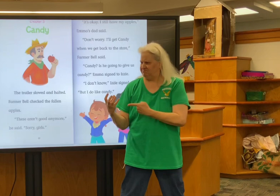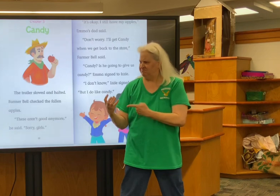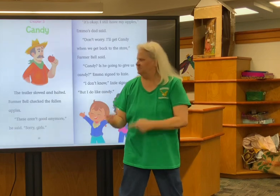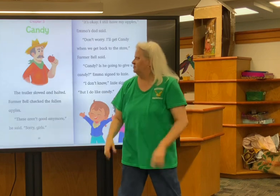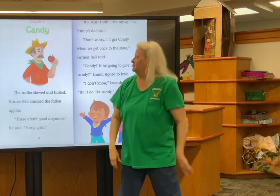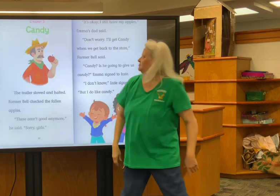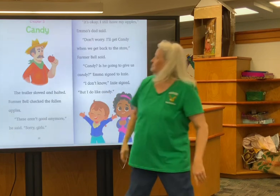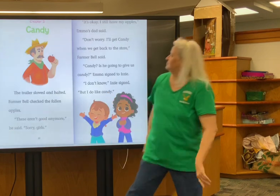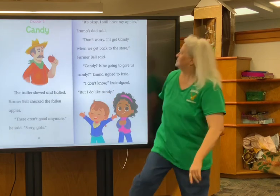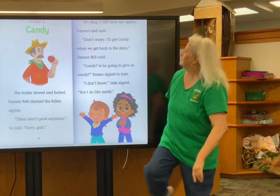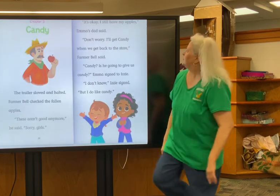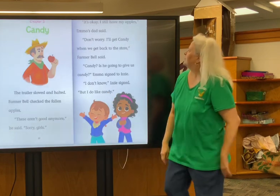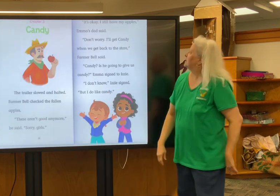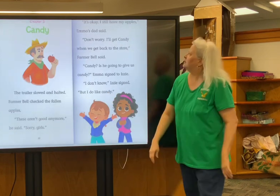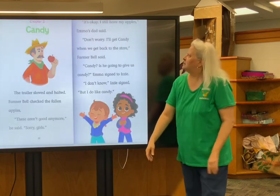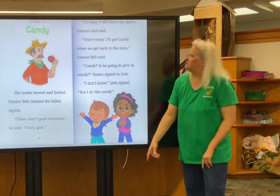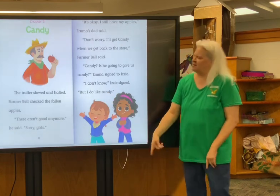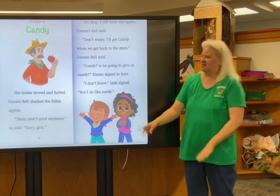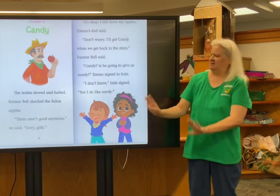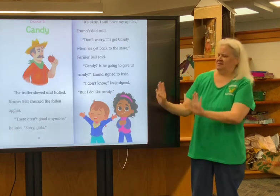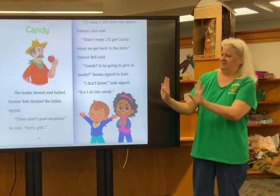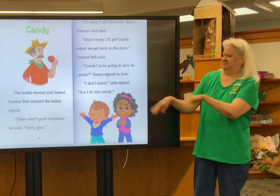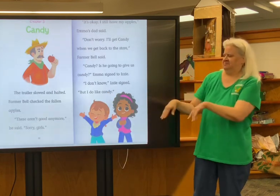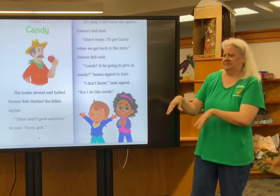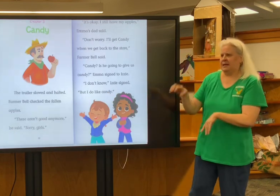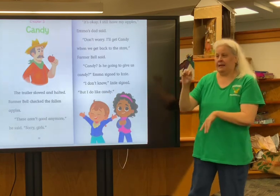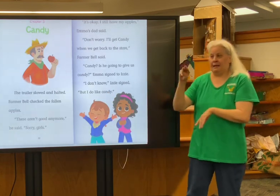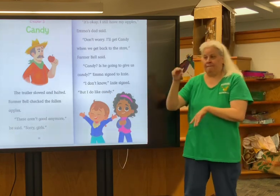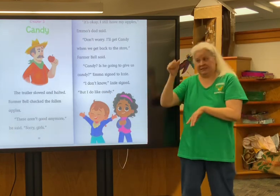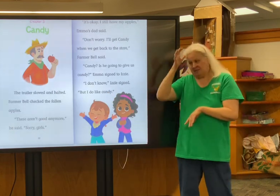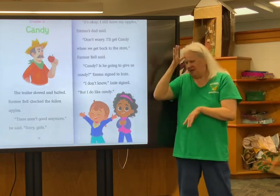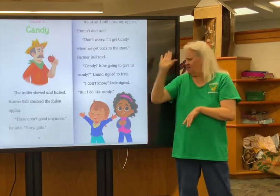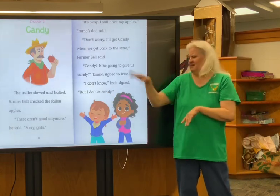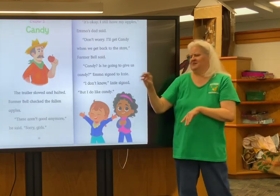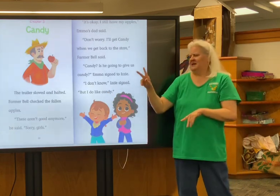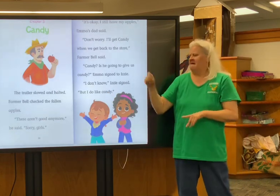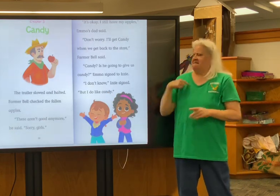"These aren't good anymore," he said. "Sorry girls."